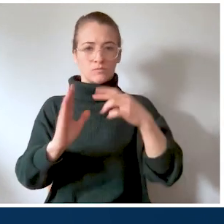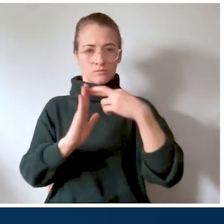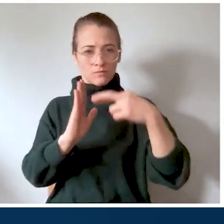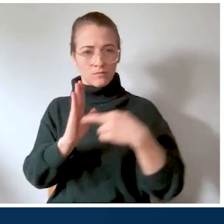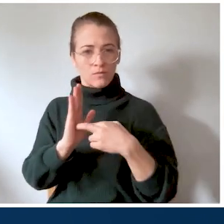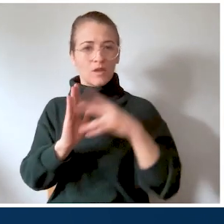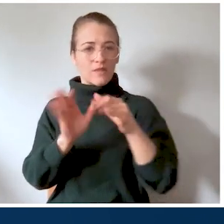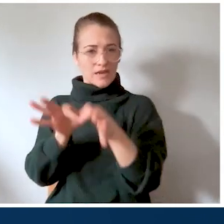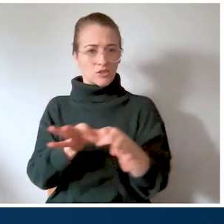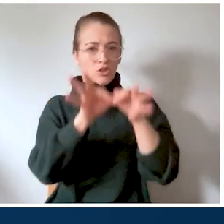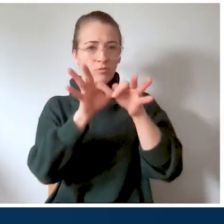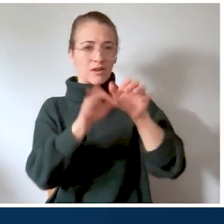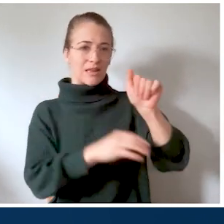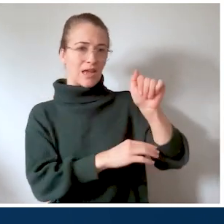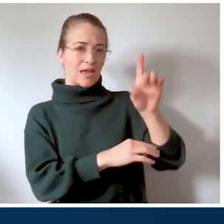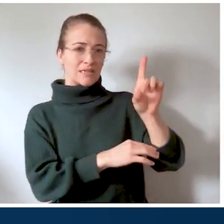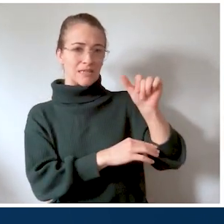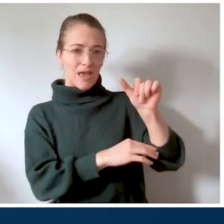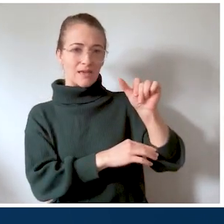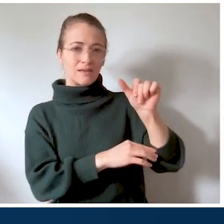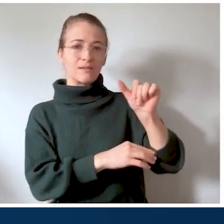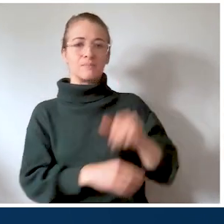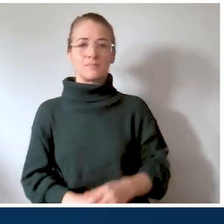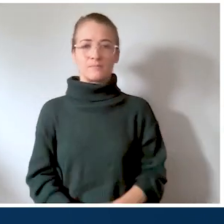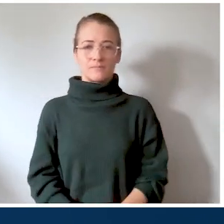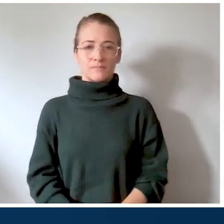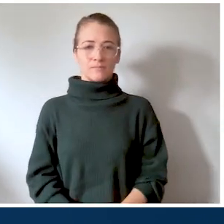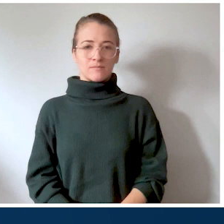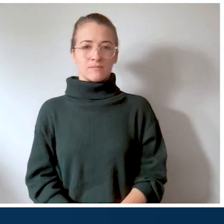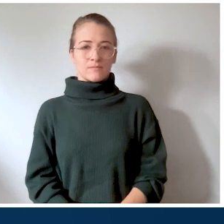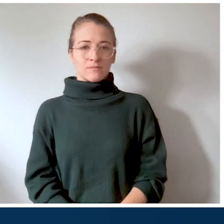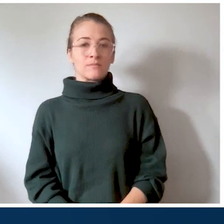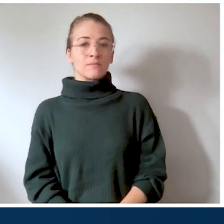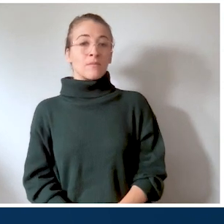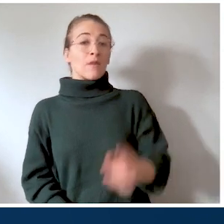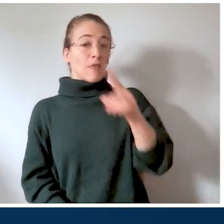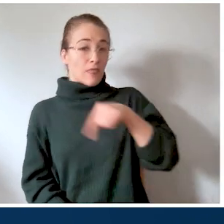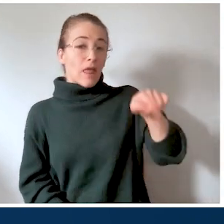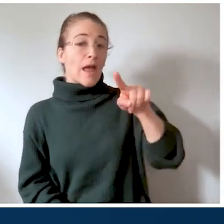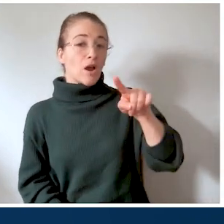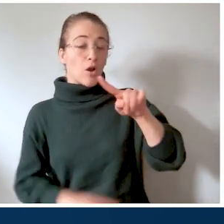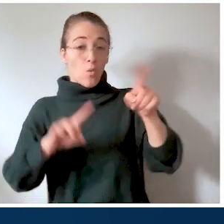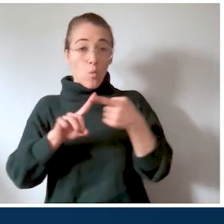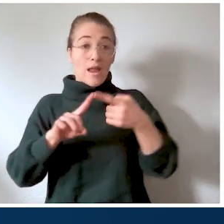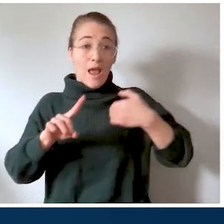that interpret the ADA. And so, they're the ones that when there's a lawsuit